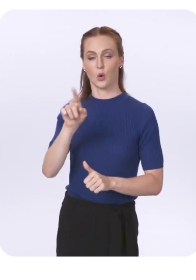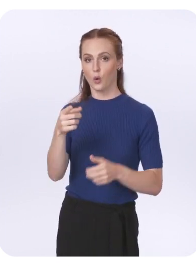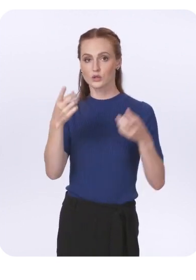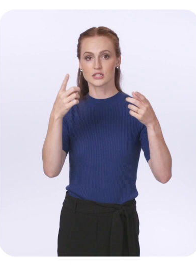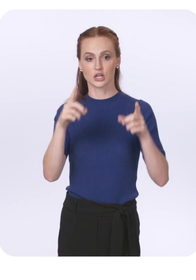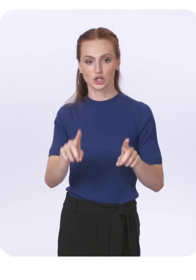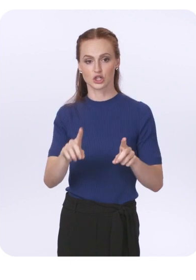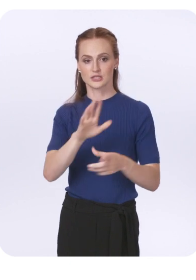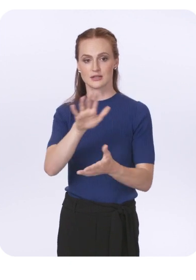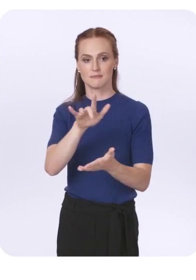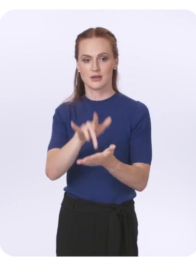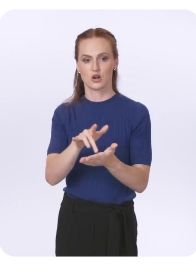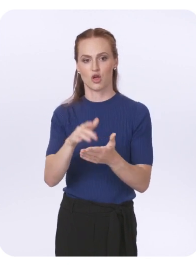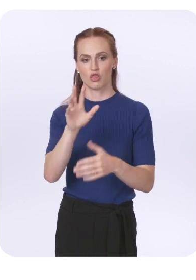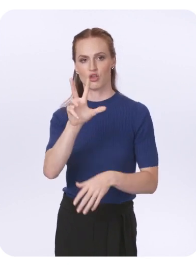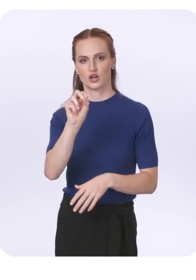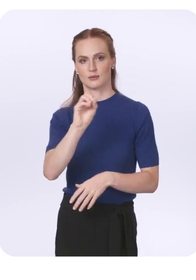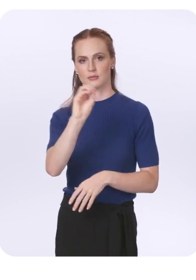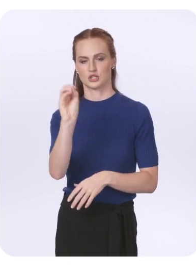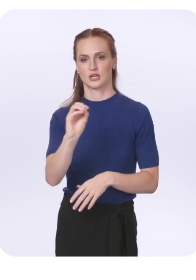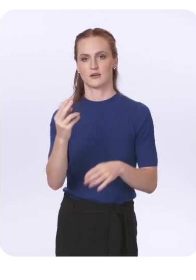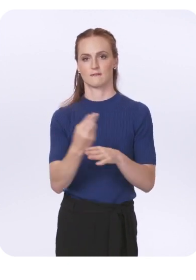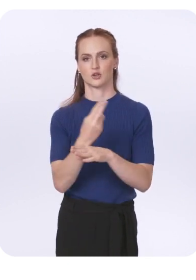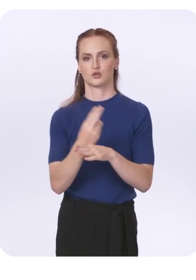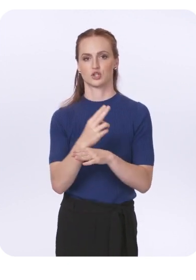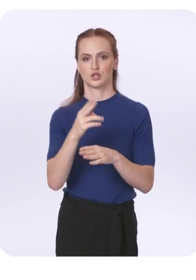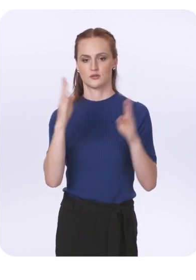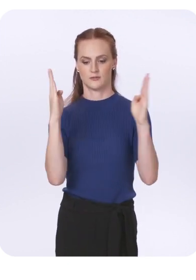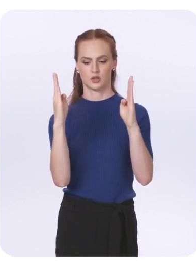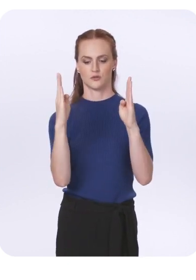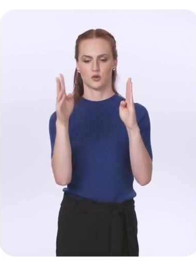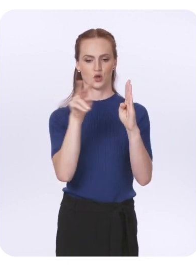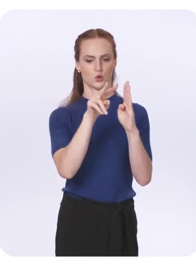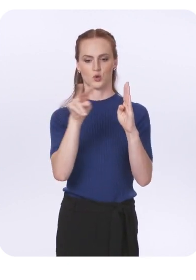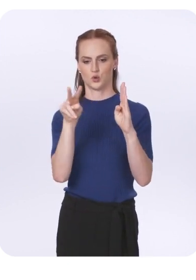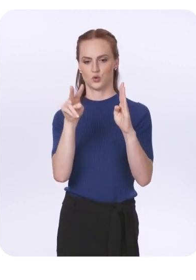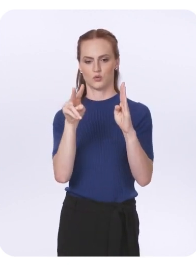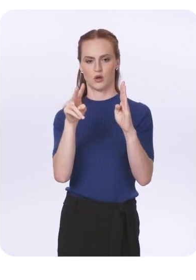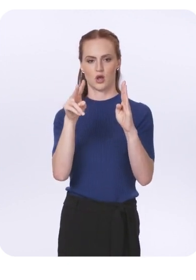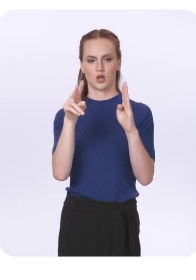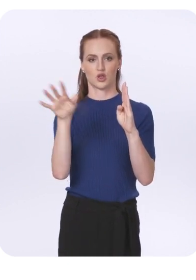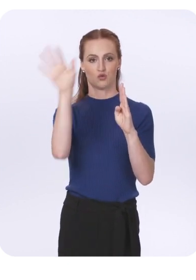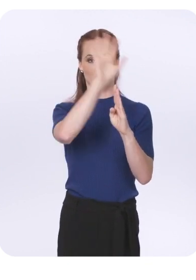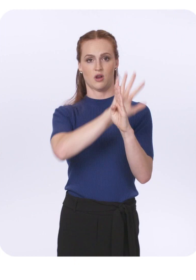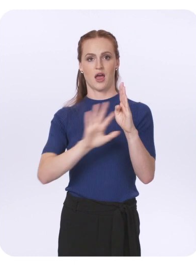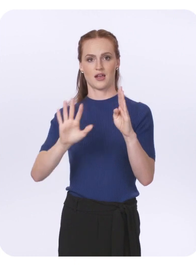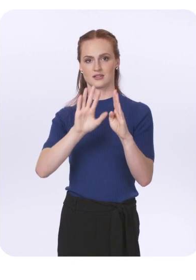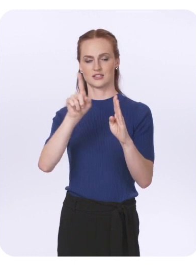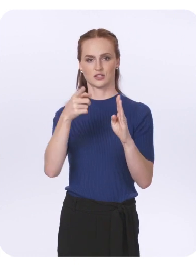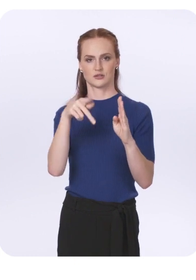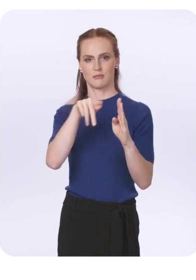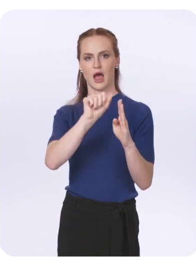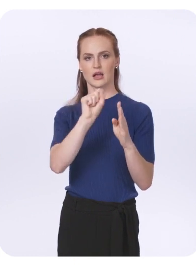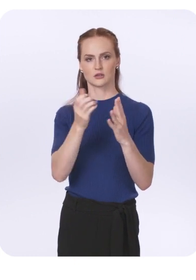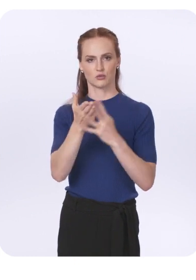only occurs in the middle 30% of the user’s field of view. The rest is almost entirely filled with passthrough.